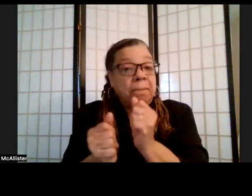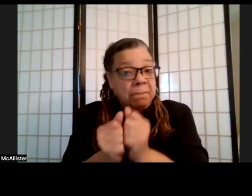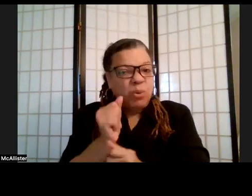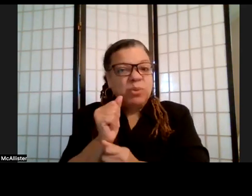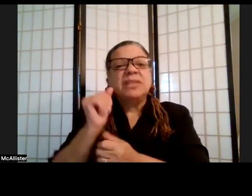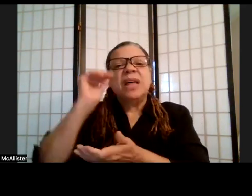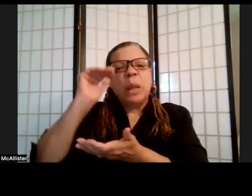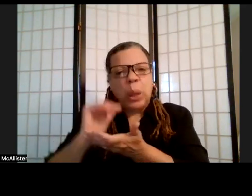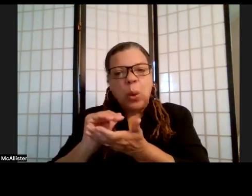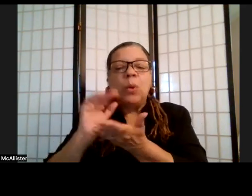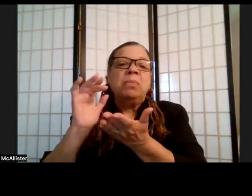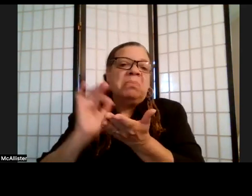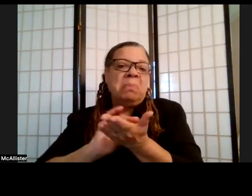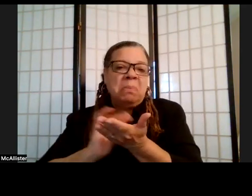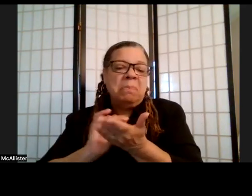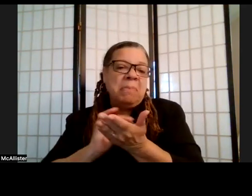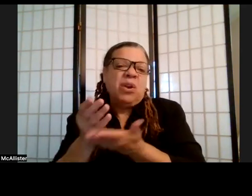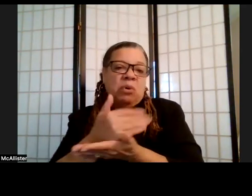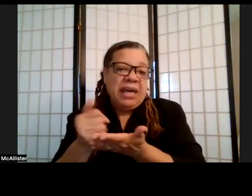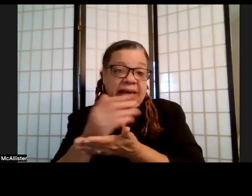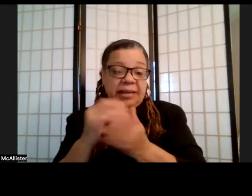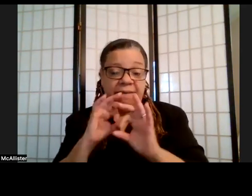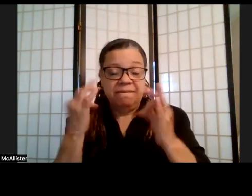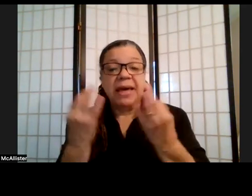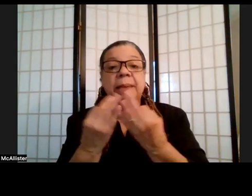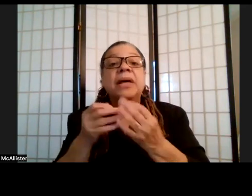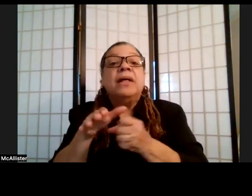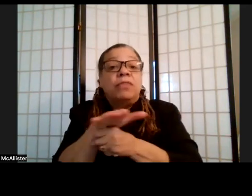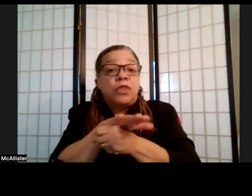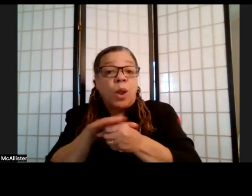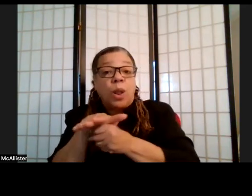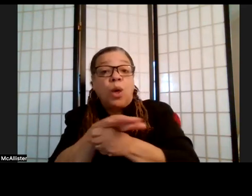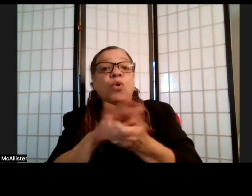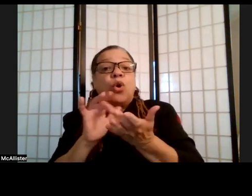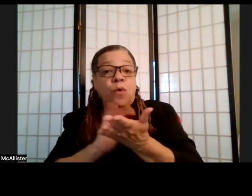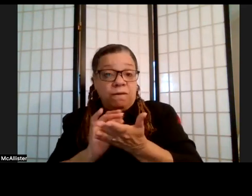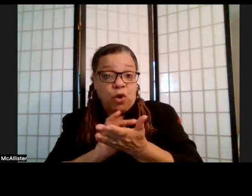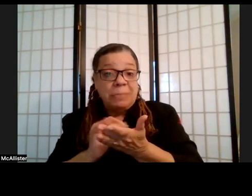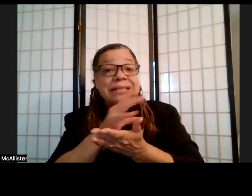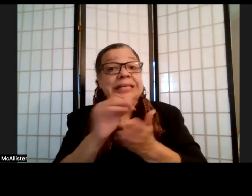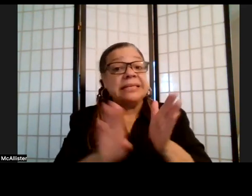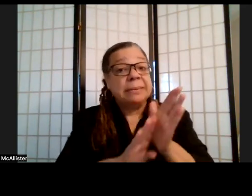countries were imported at the time, but by the 1970s, the local pharmaceutical companies in a few developing countries, but increasing